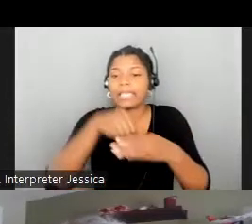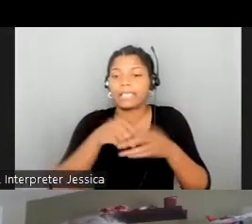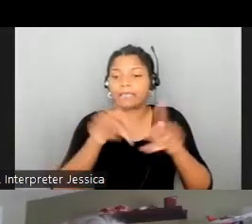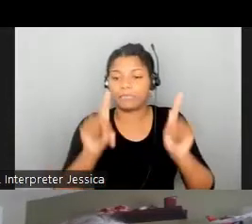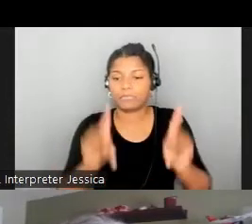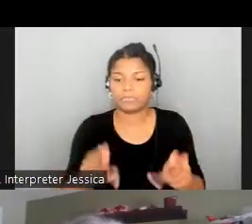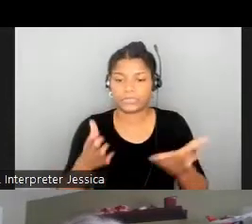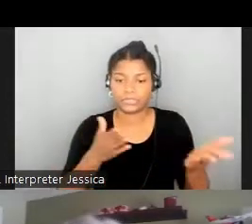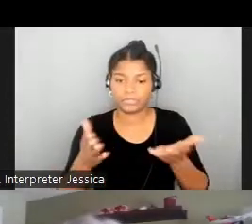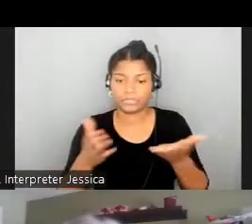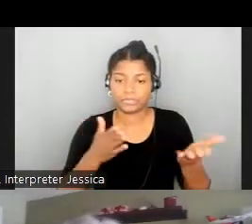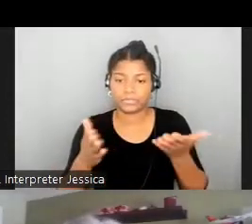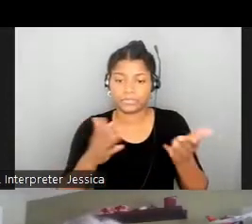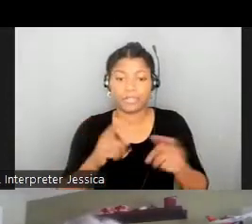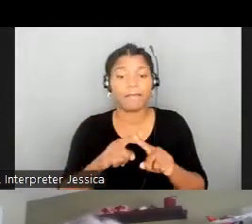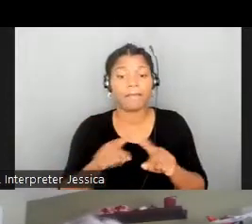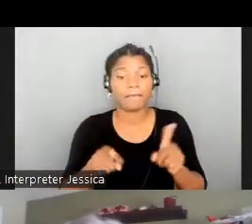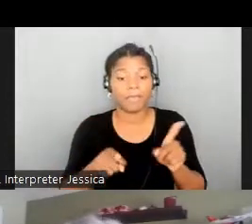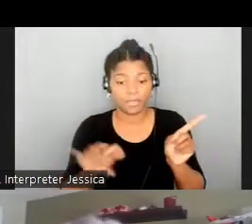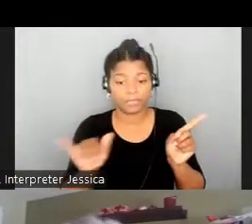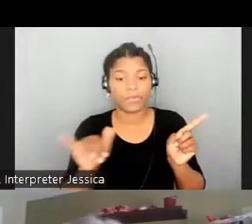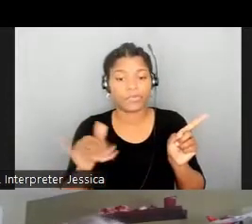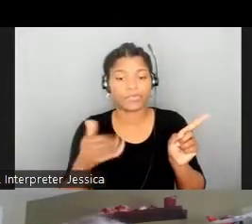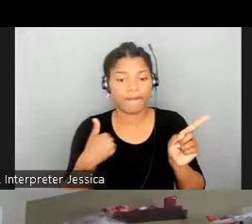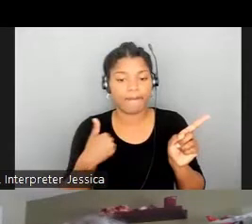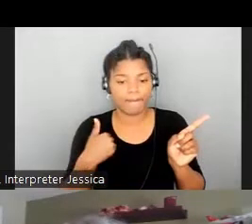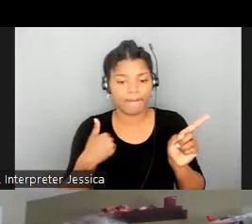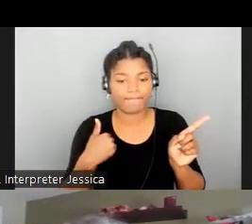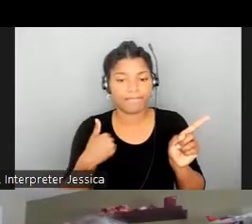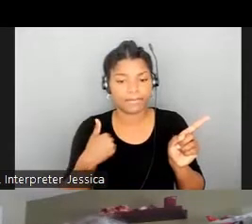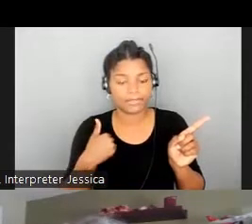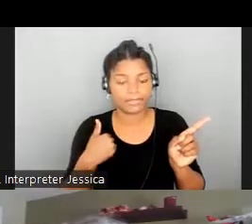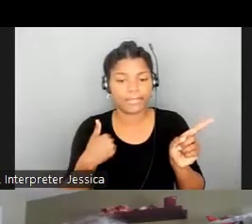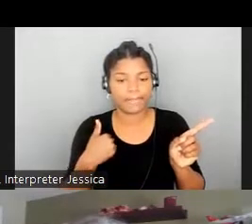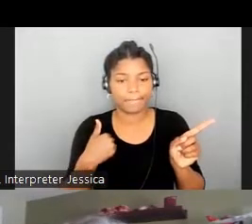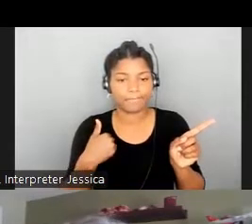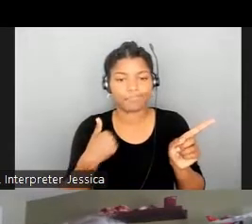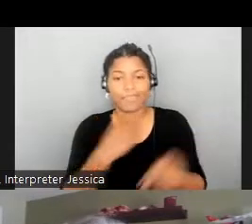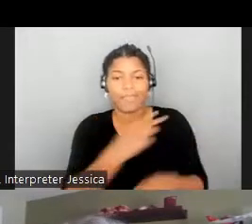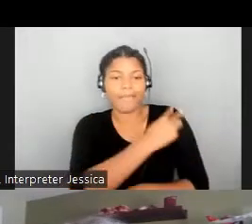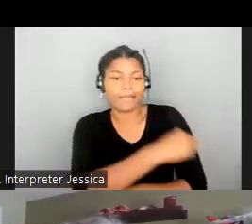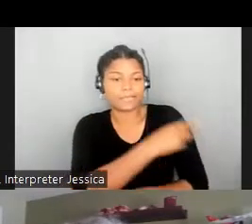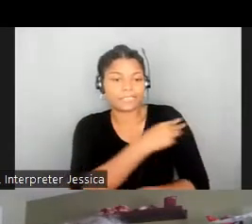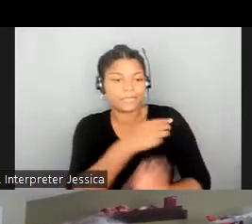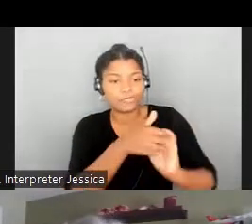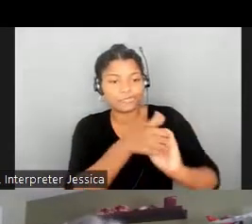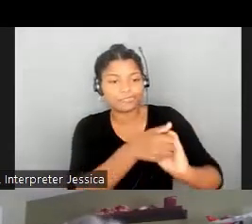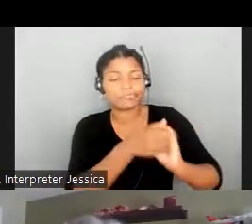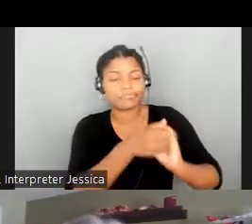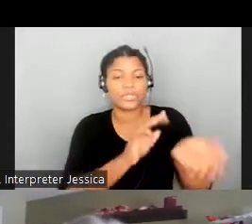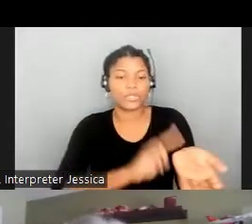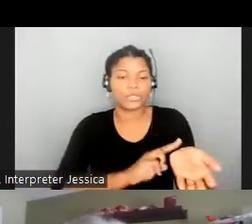They also have connections and rapport with hospitals, nursing facilities, assisting living